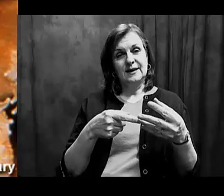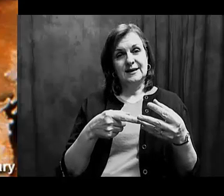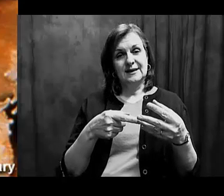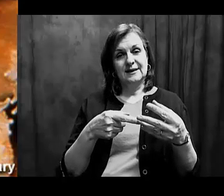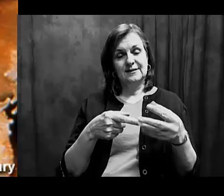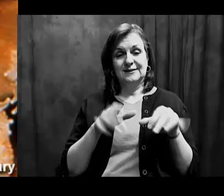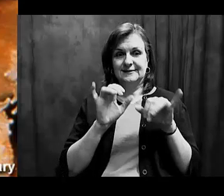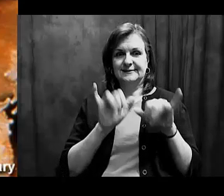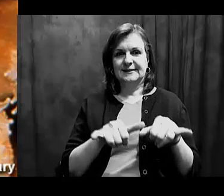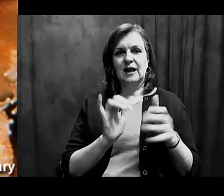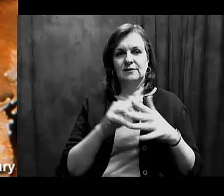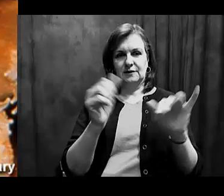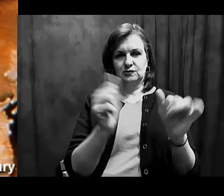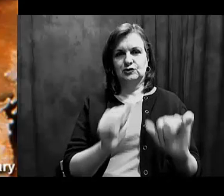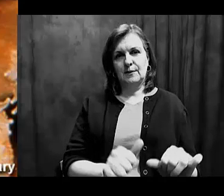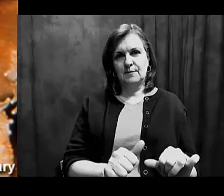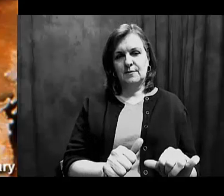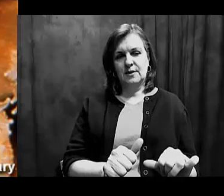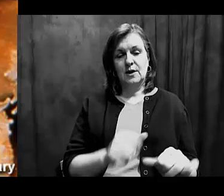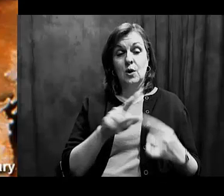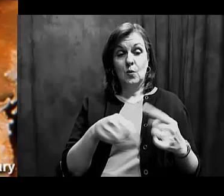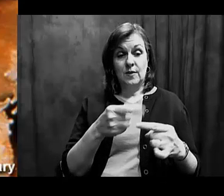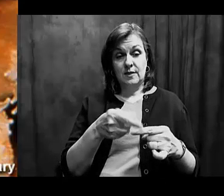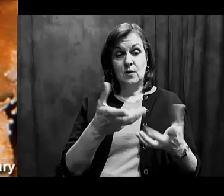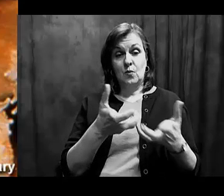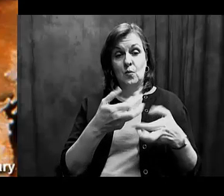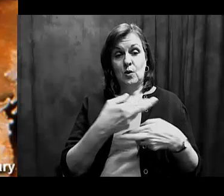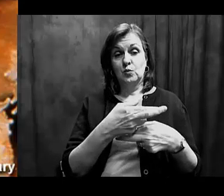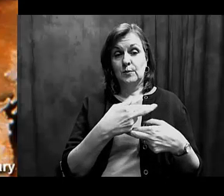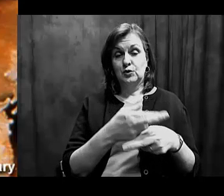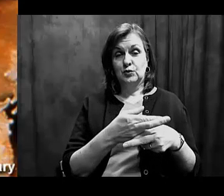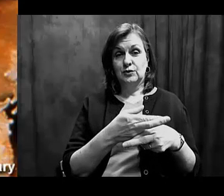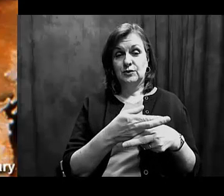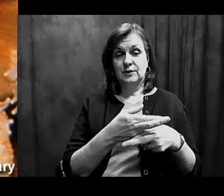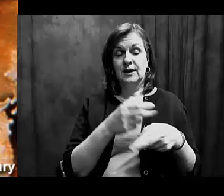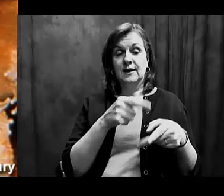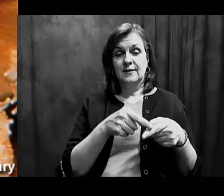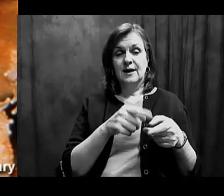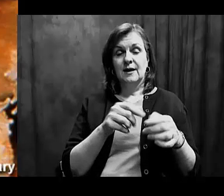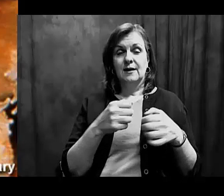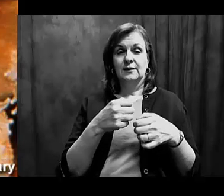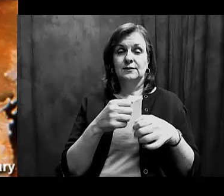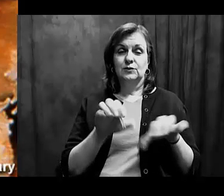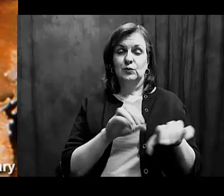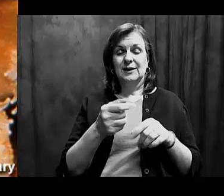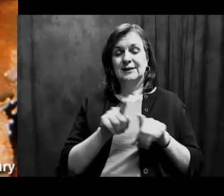and these actually maintain their polyp stage when they want to reproduce